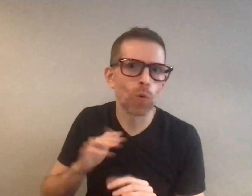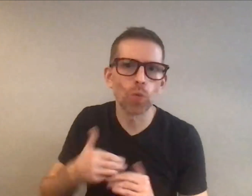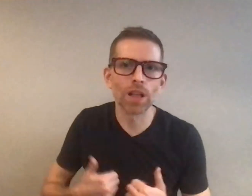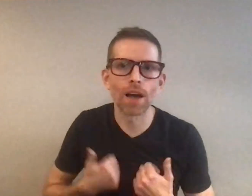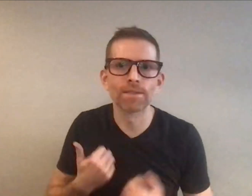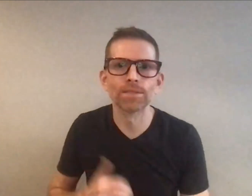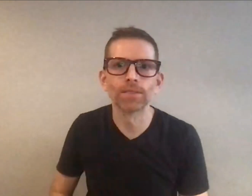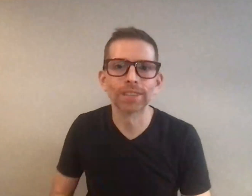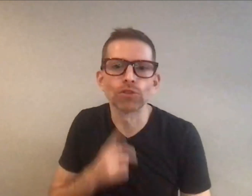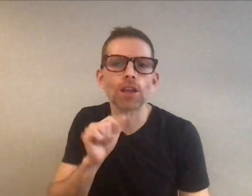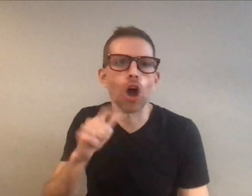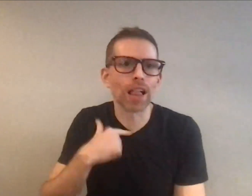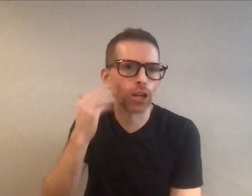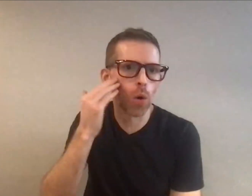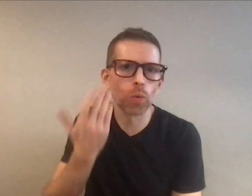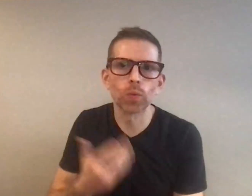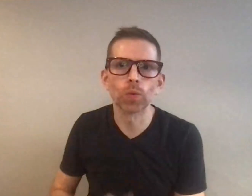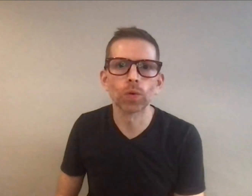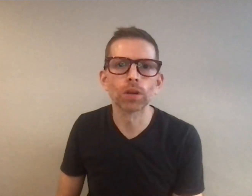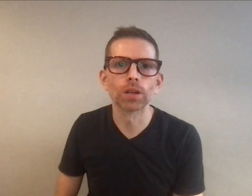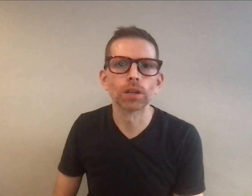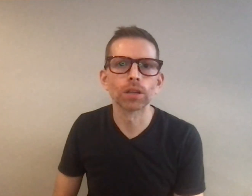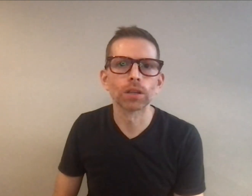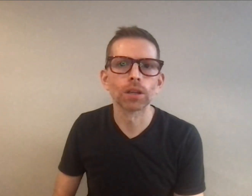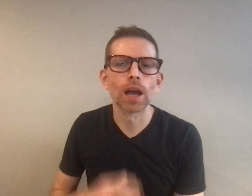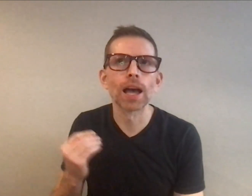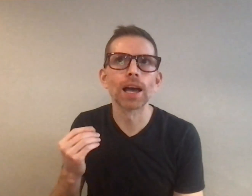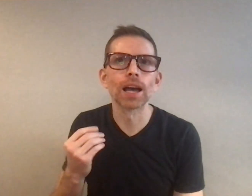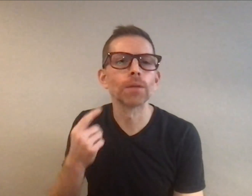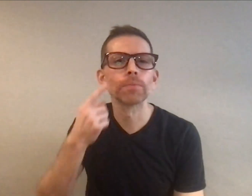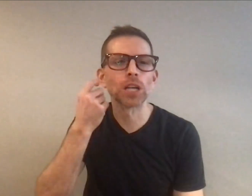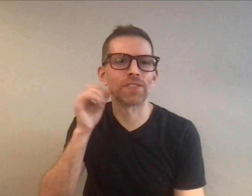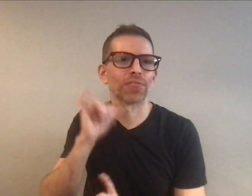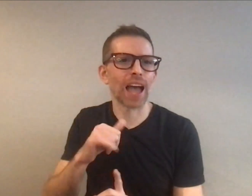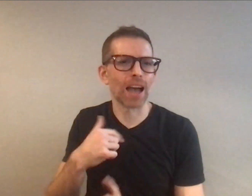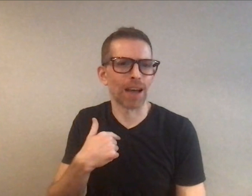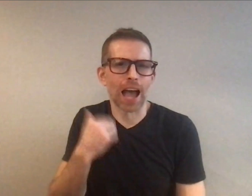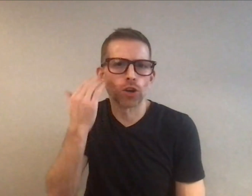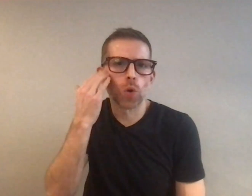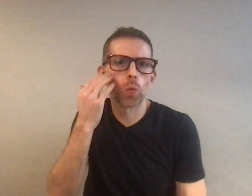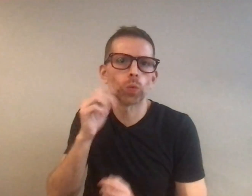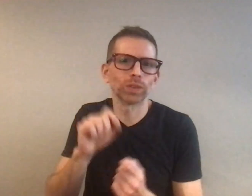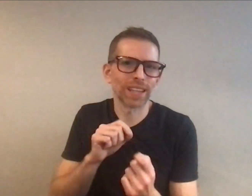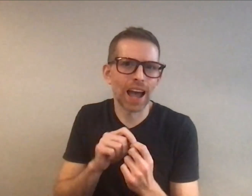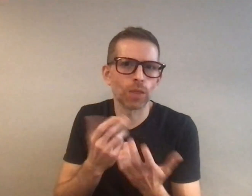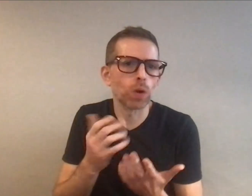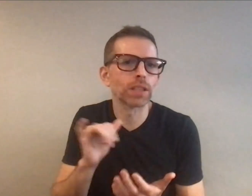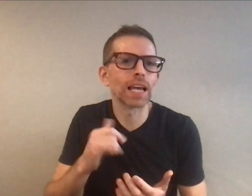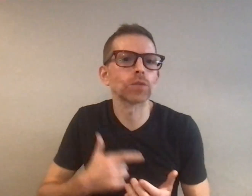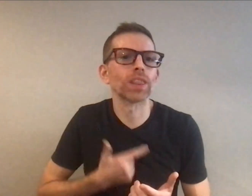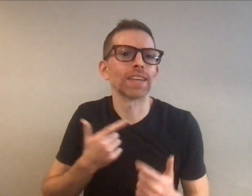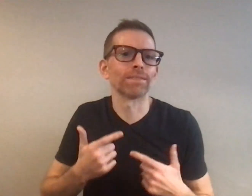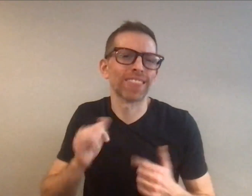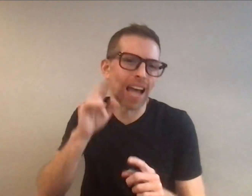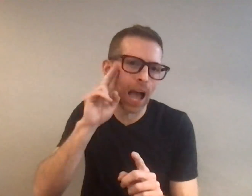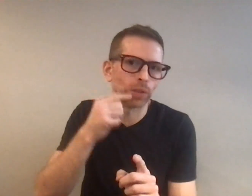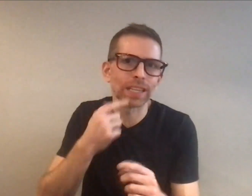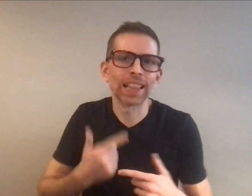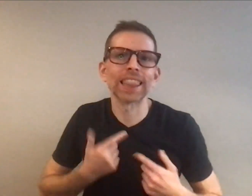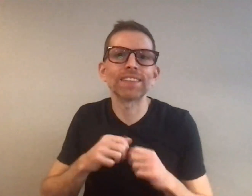It's all I know and because of that, I know exactly what it's like to live, like Howard was mentioning, in a world or society